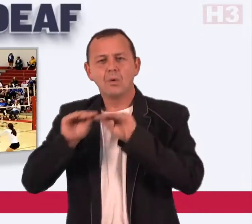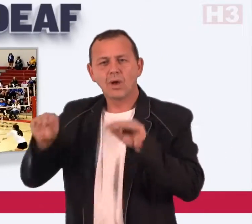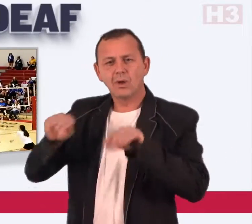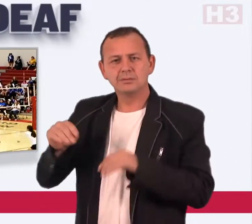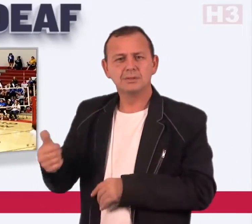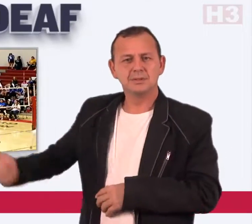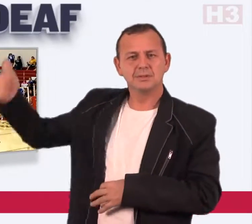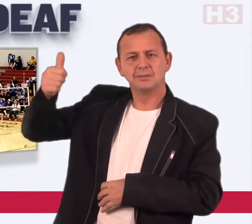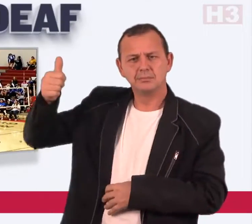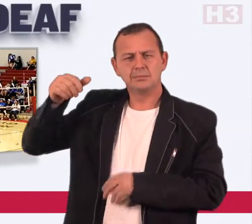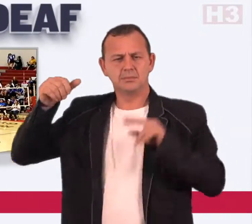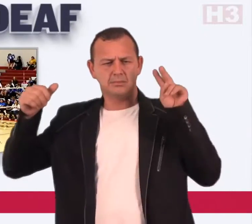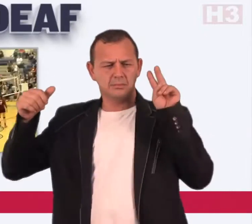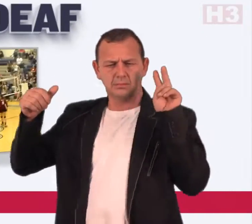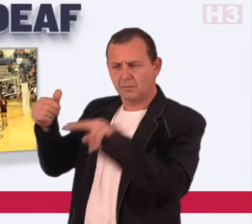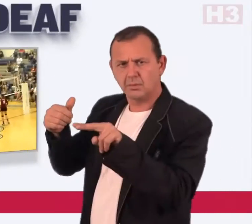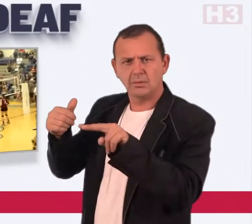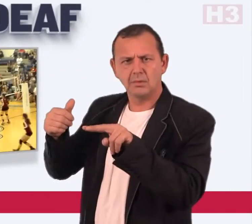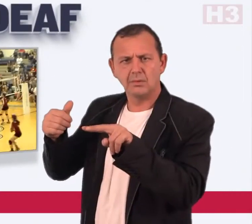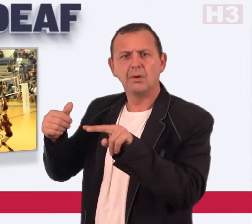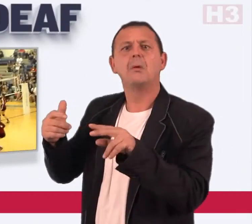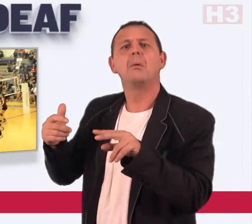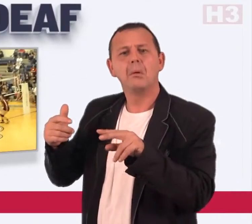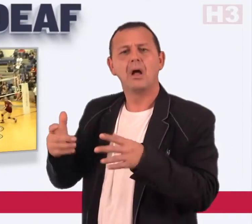Her feats caught the eye of the head